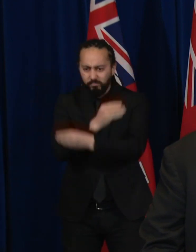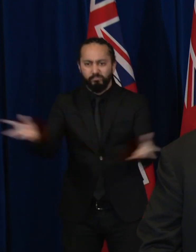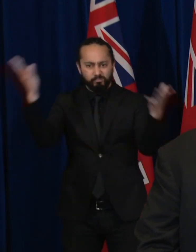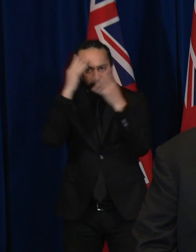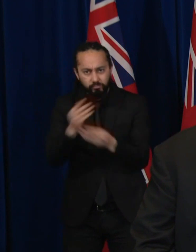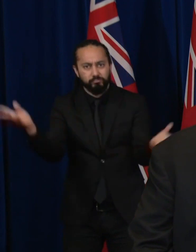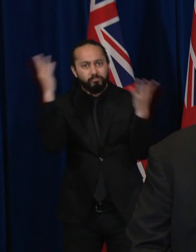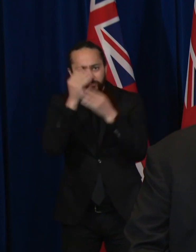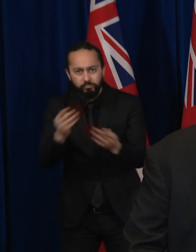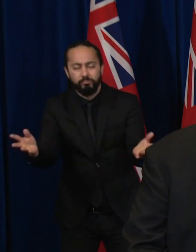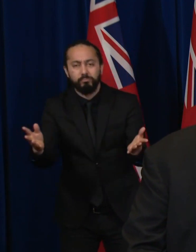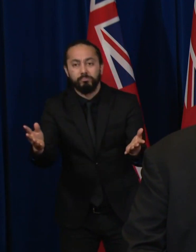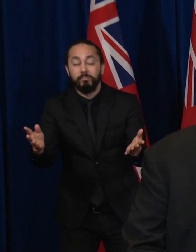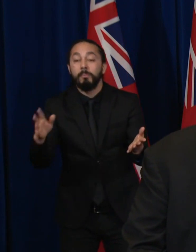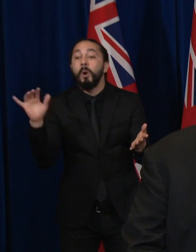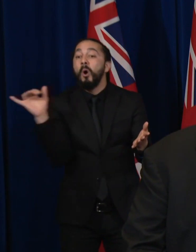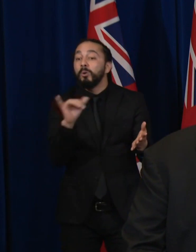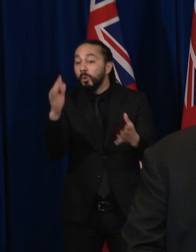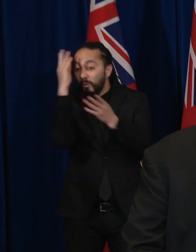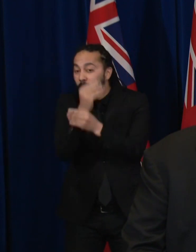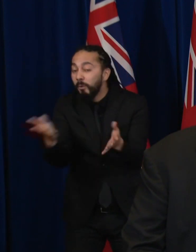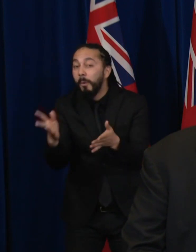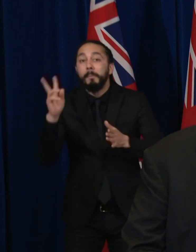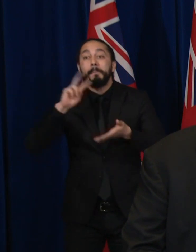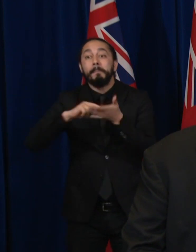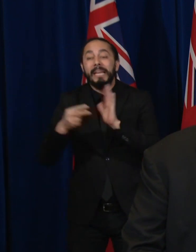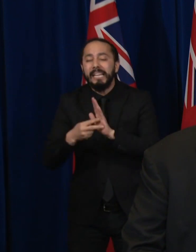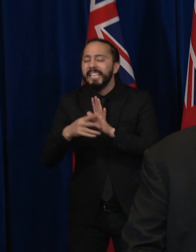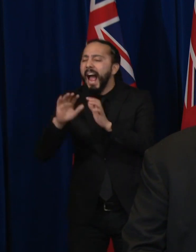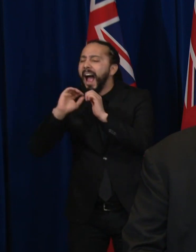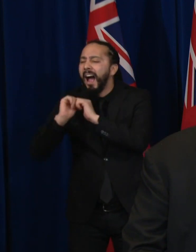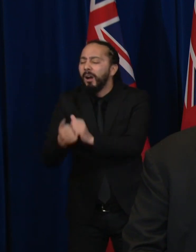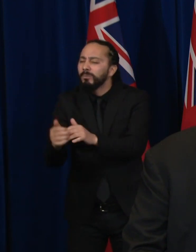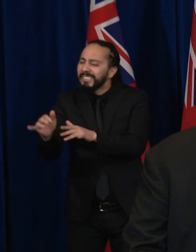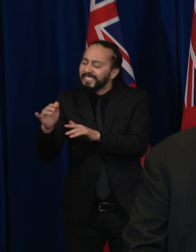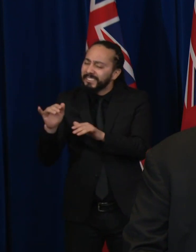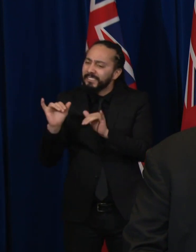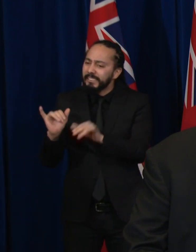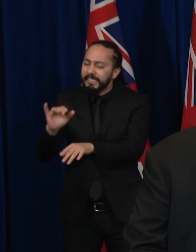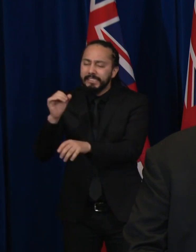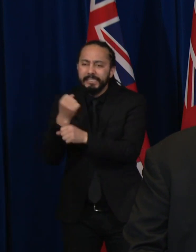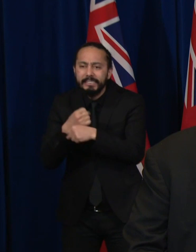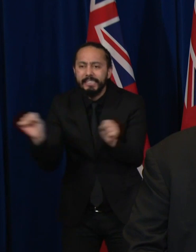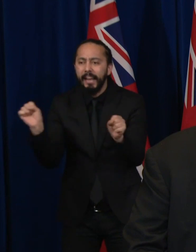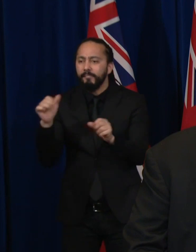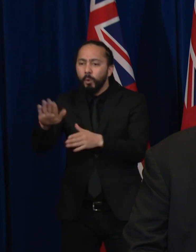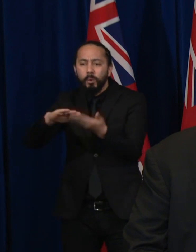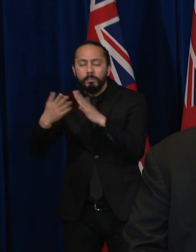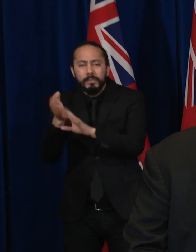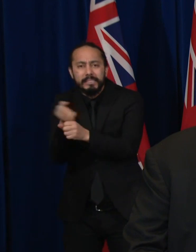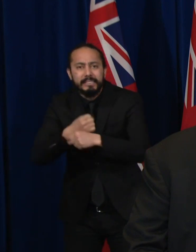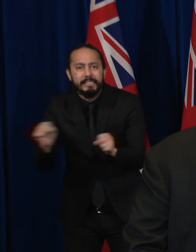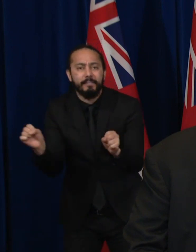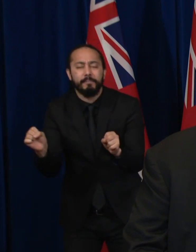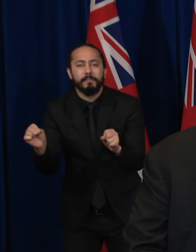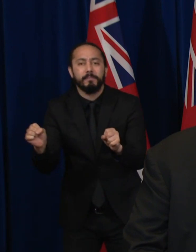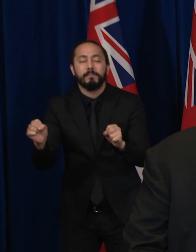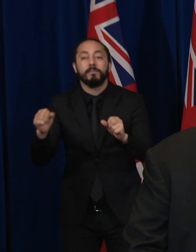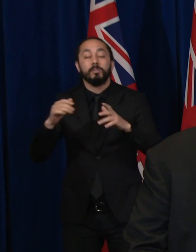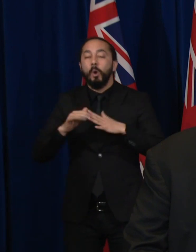testing whether that nation, or any nation so conceived, yourselves and your loved ones and your community safe. and so dedicated, can long endure. We will continue to use every means necessary to share